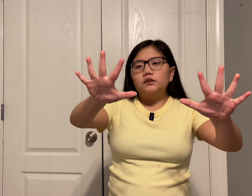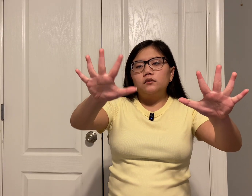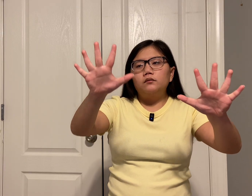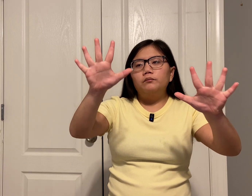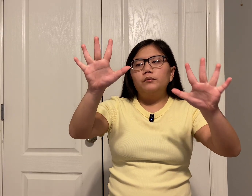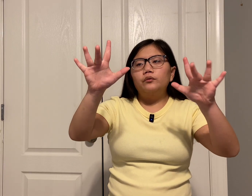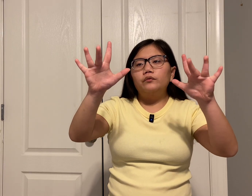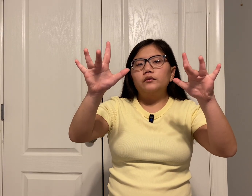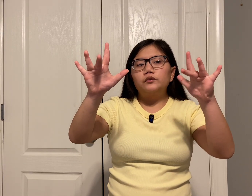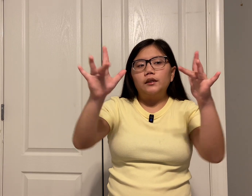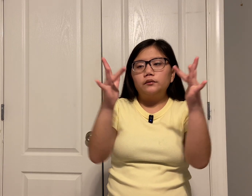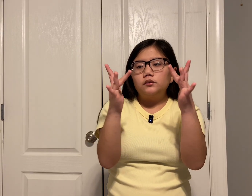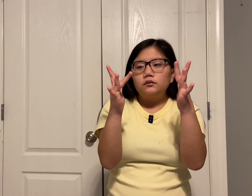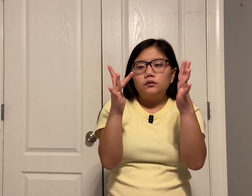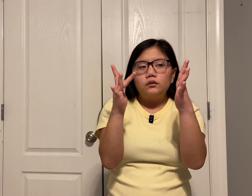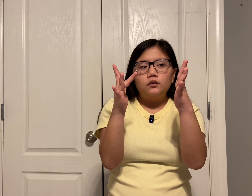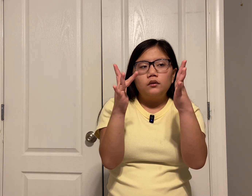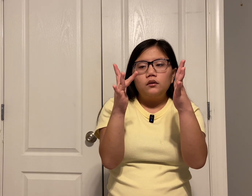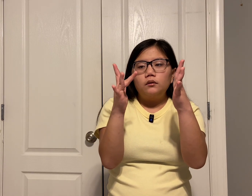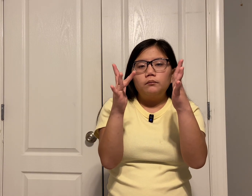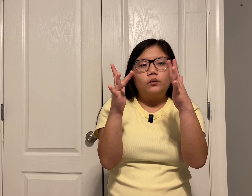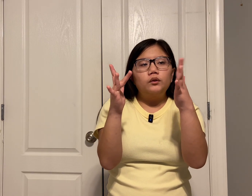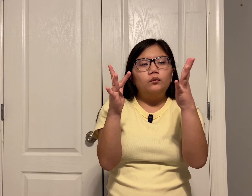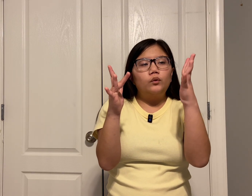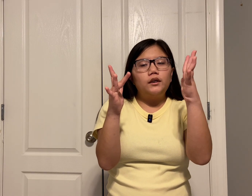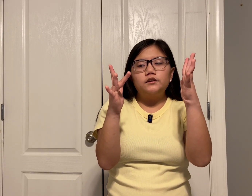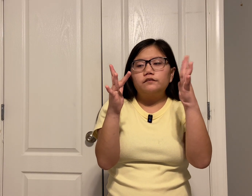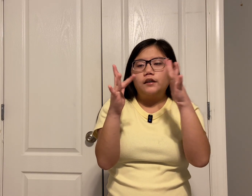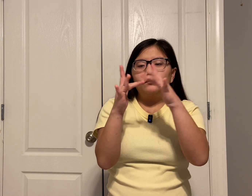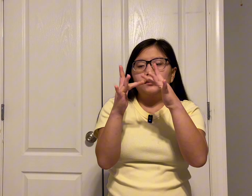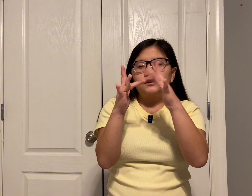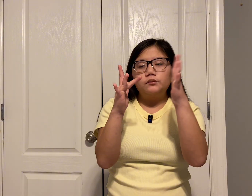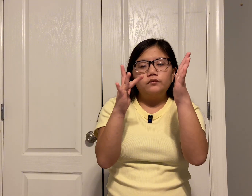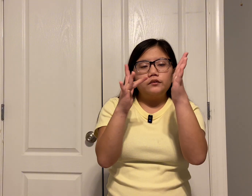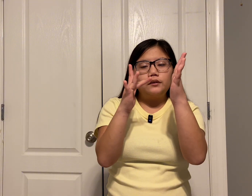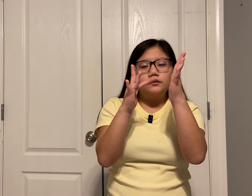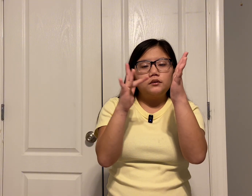Middle fingers out, but only one hand is a five and the other hand is the middle finger out.